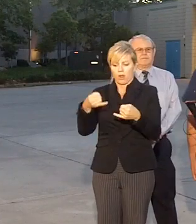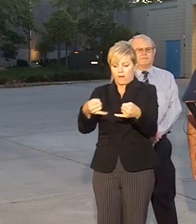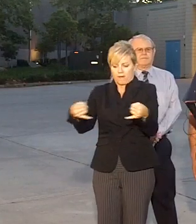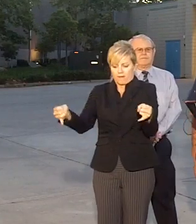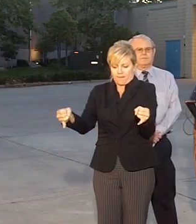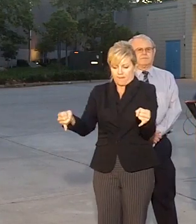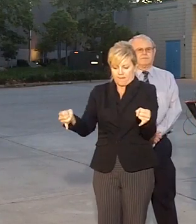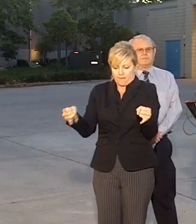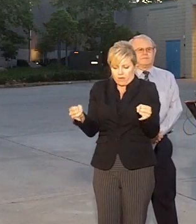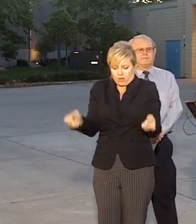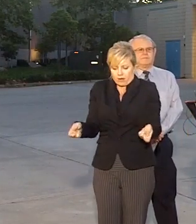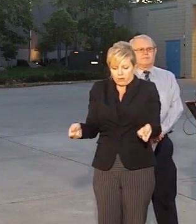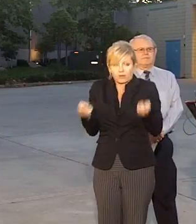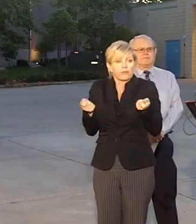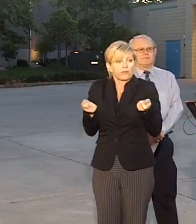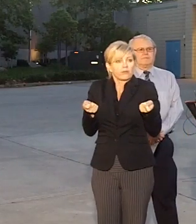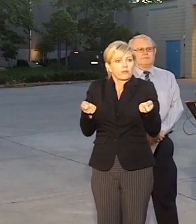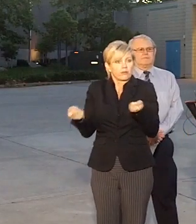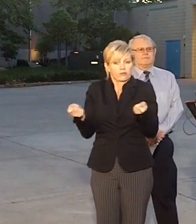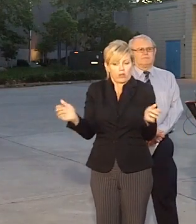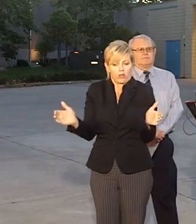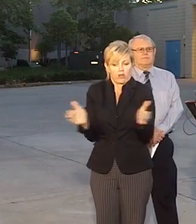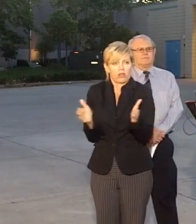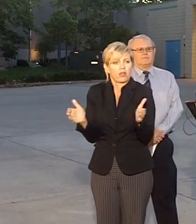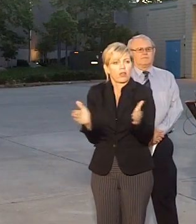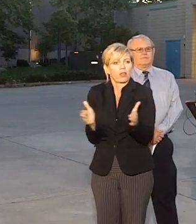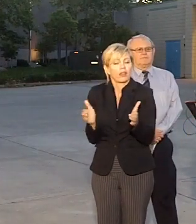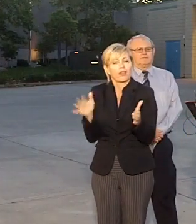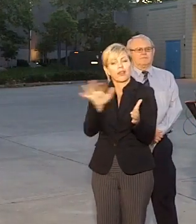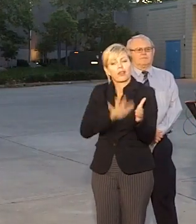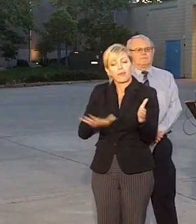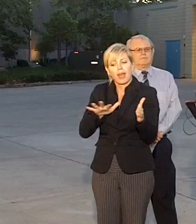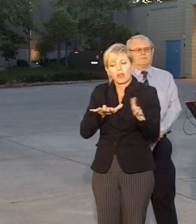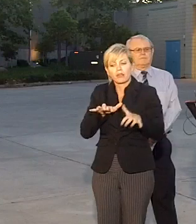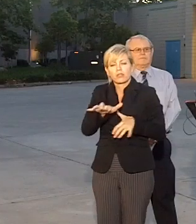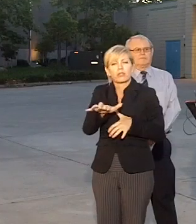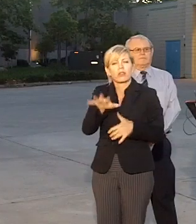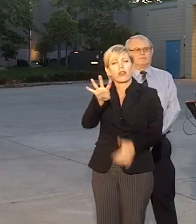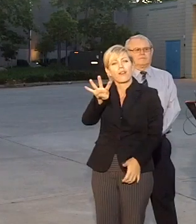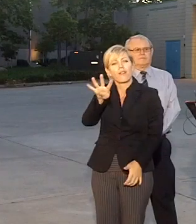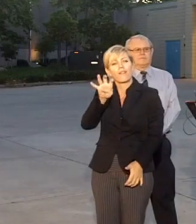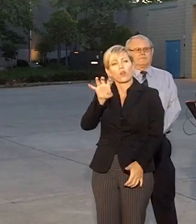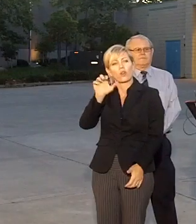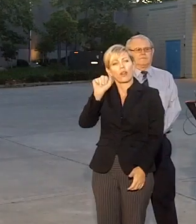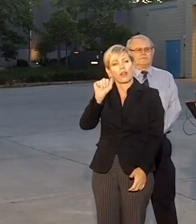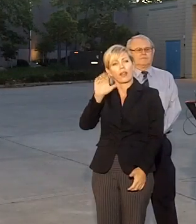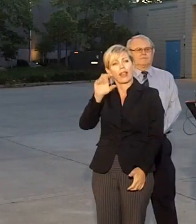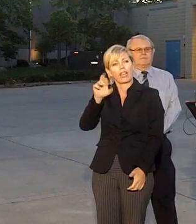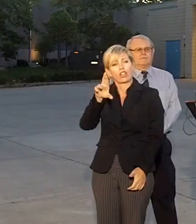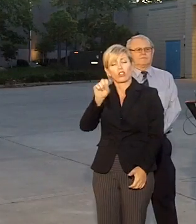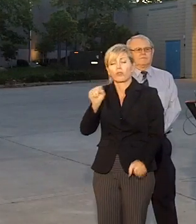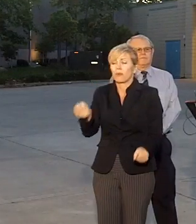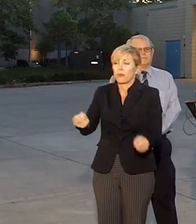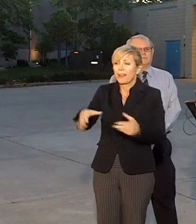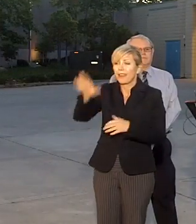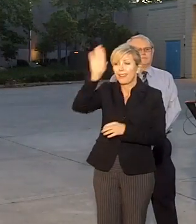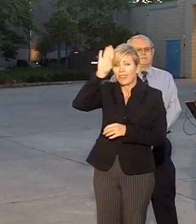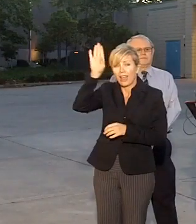were held at 400 acres lots of boots on the ground hard work sixty percent containment